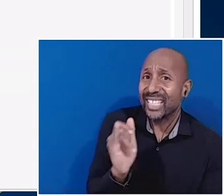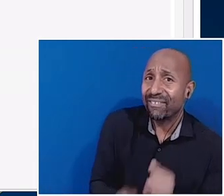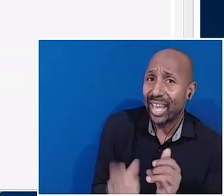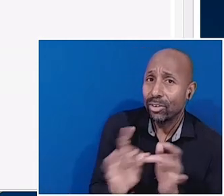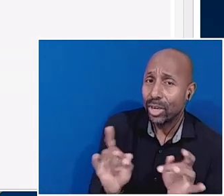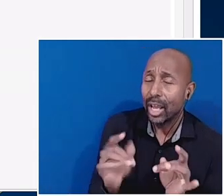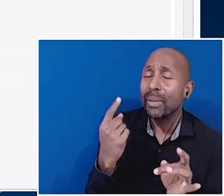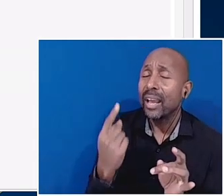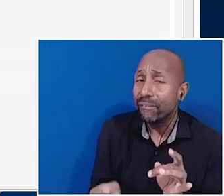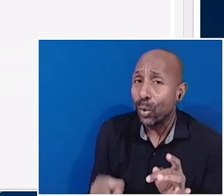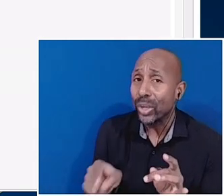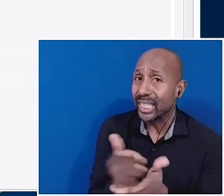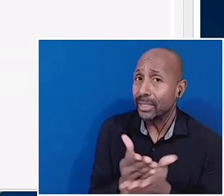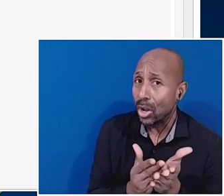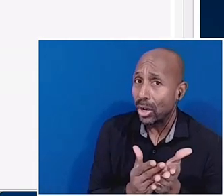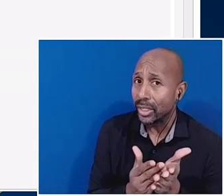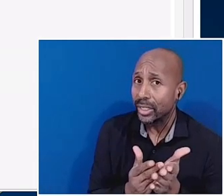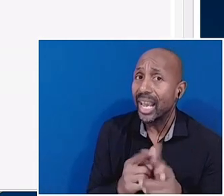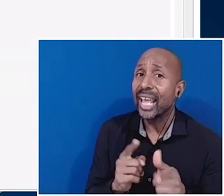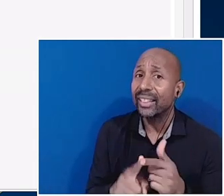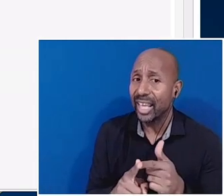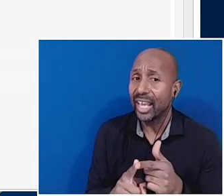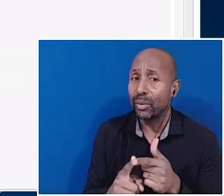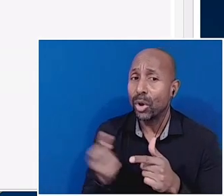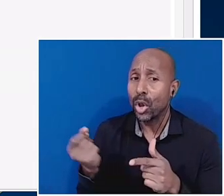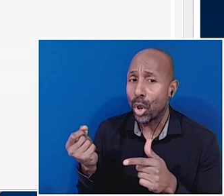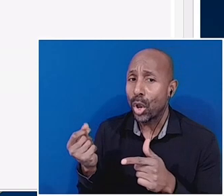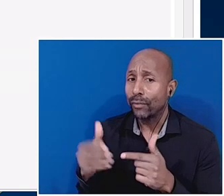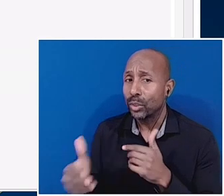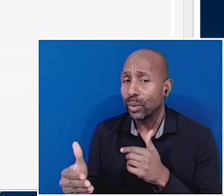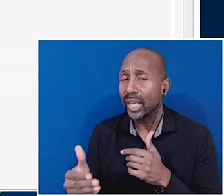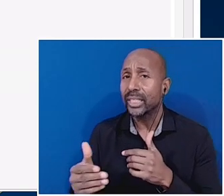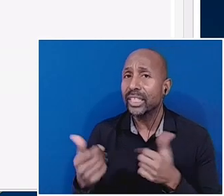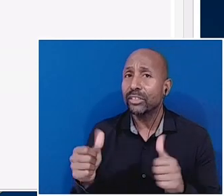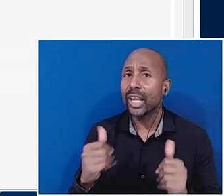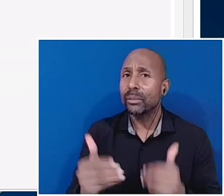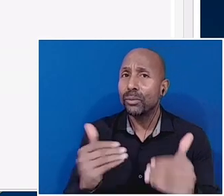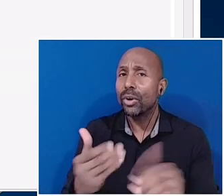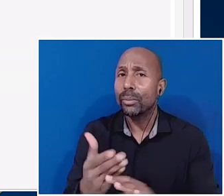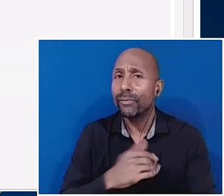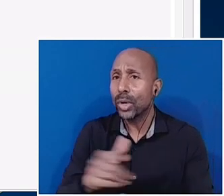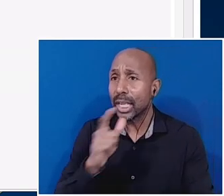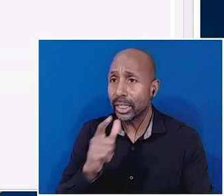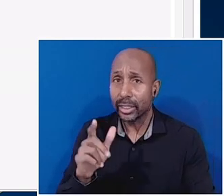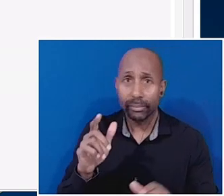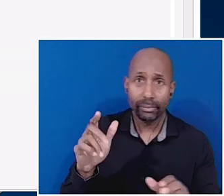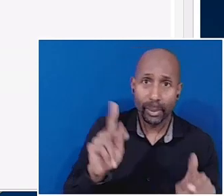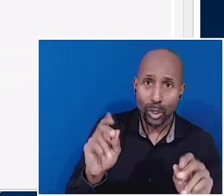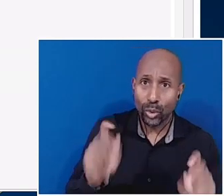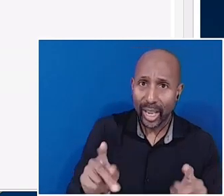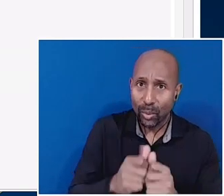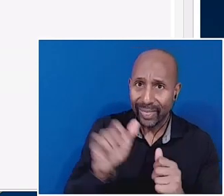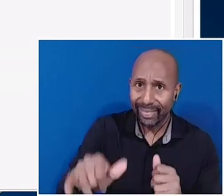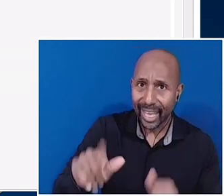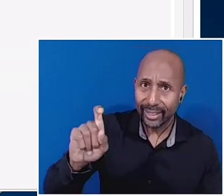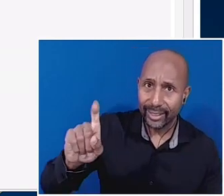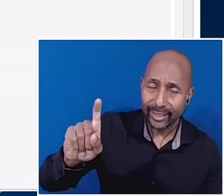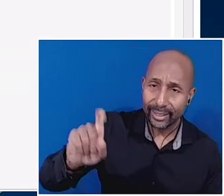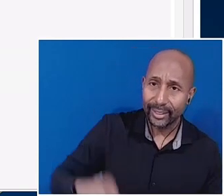and then we just take it to the rest and then endeavor to move on a little bit before lunch? Nods. But Michael, take it away.